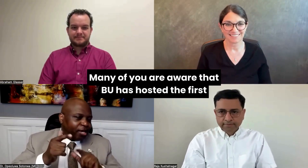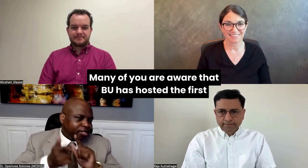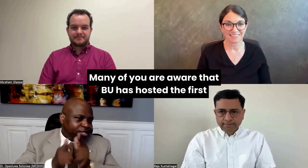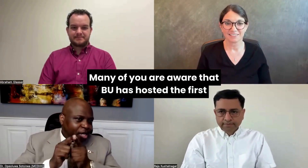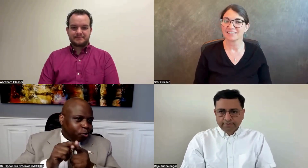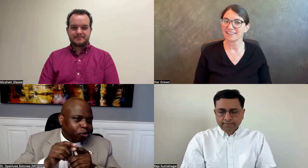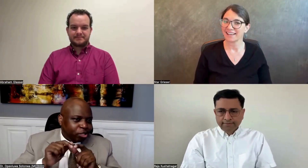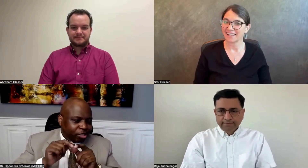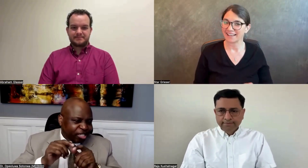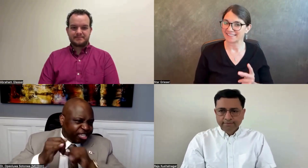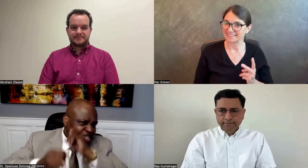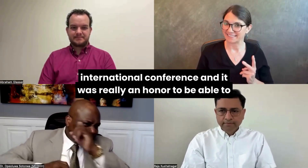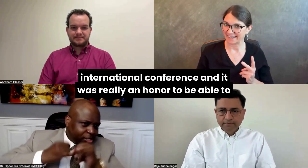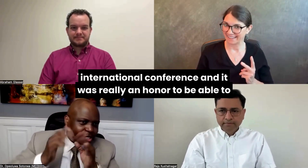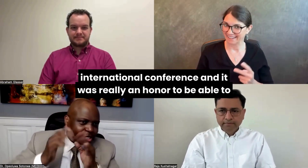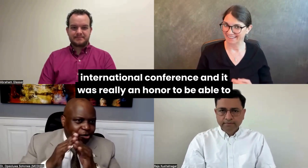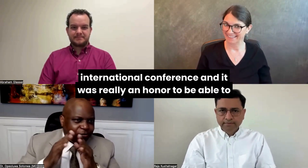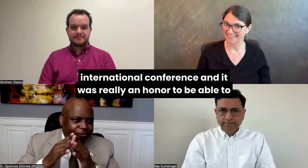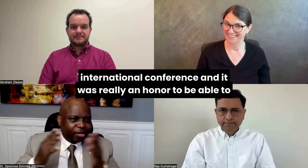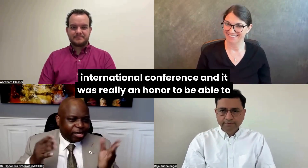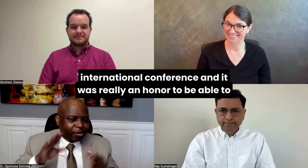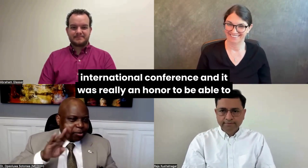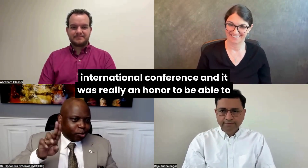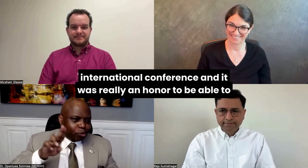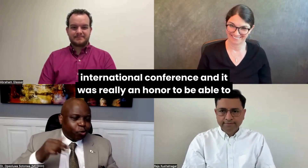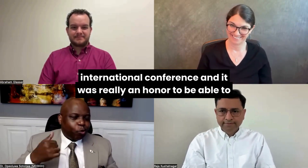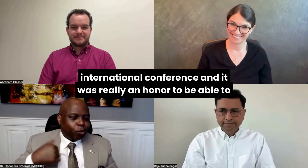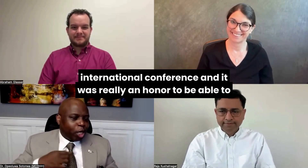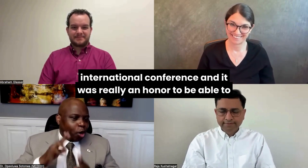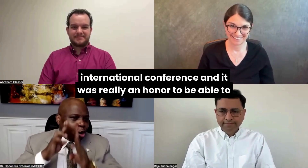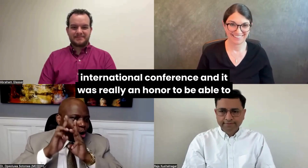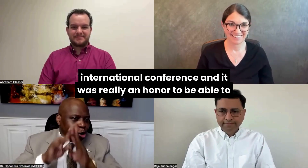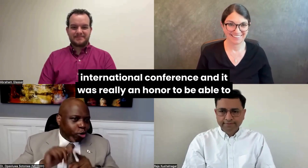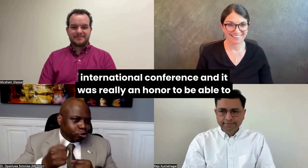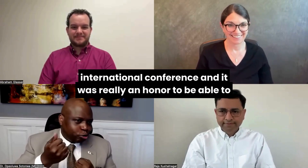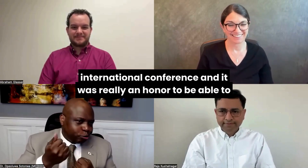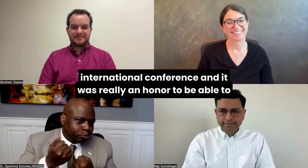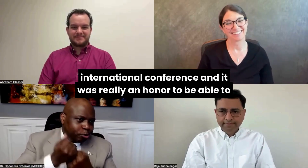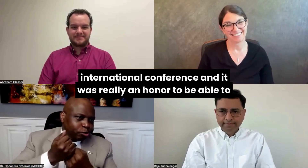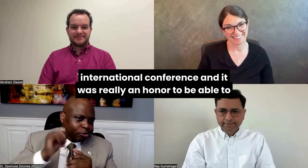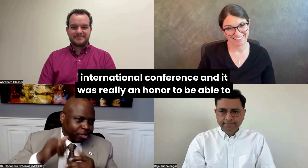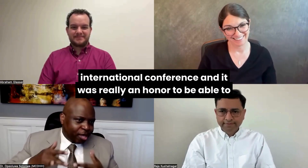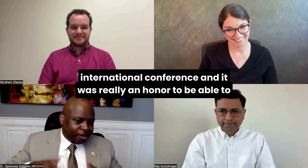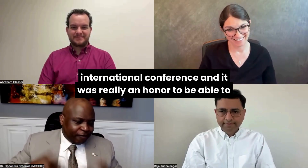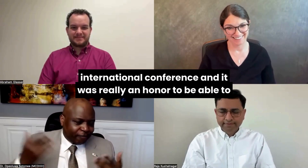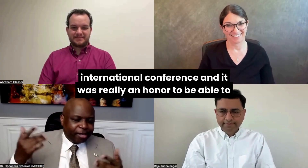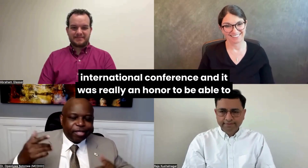international conference and it was really an honor to be able to support that event.